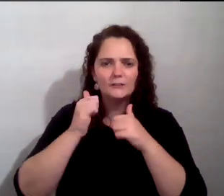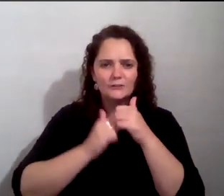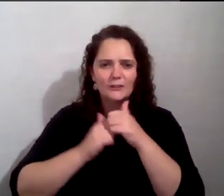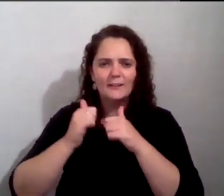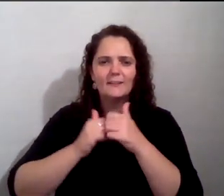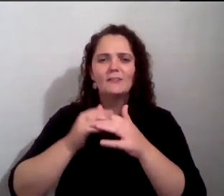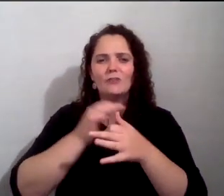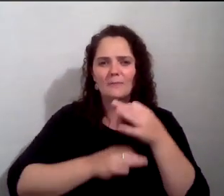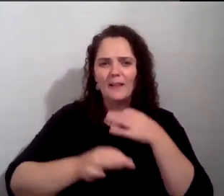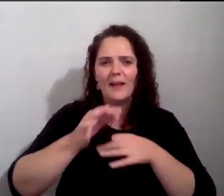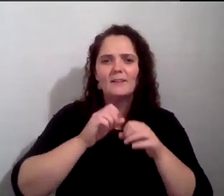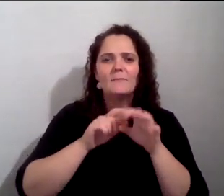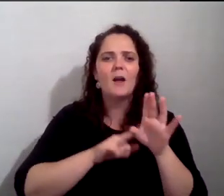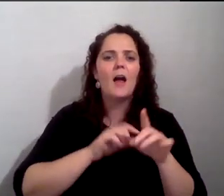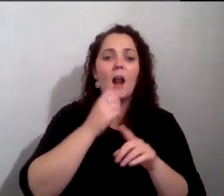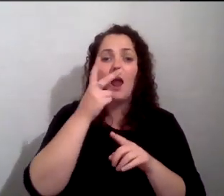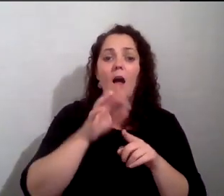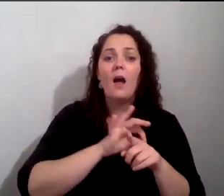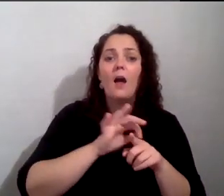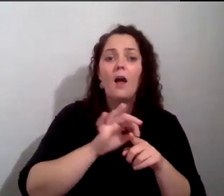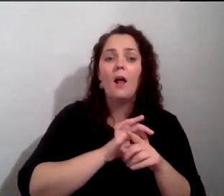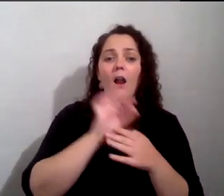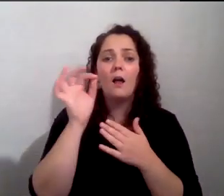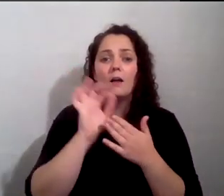an undercurrent of vibrant, vibrating smaller shapes